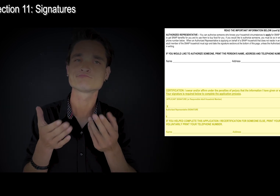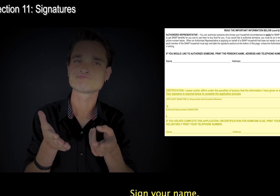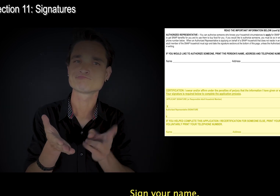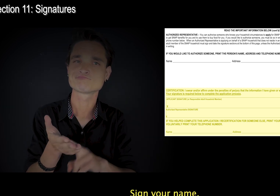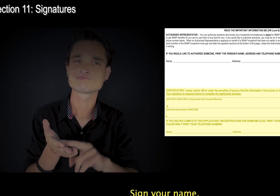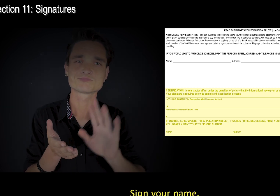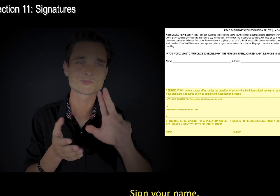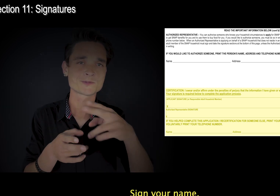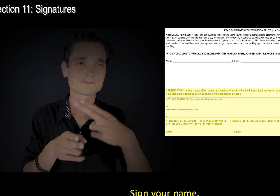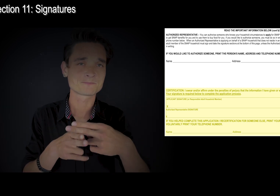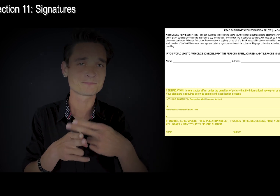Sign your name.